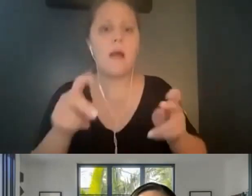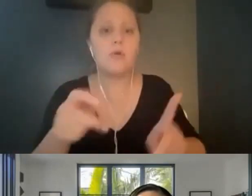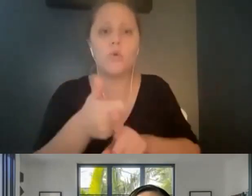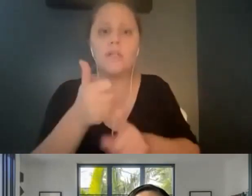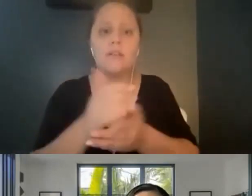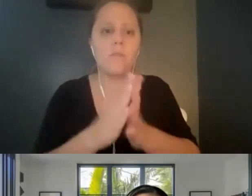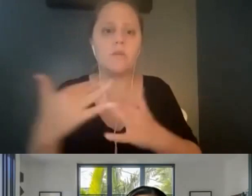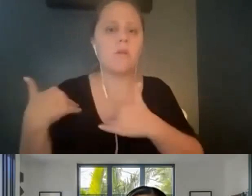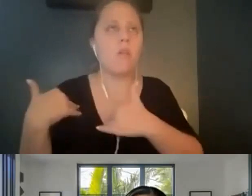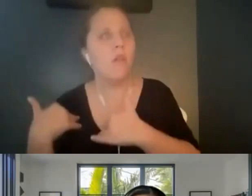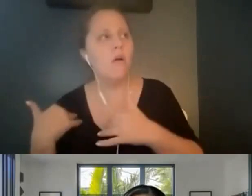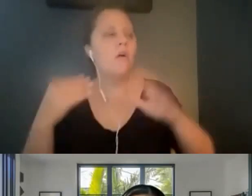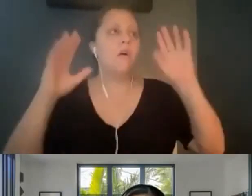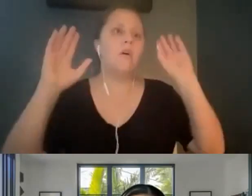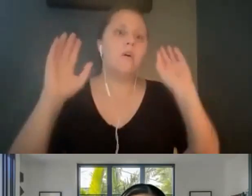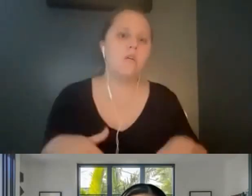So, again back to the beginning of not